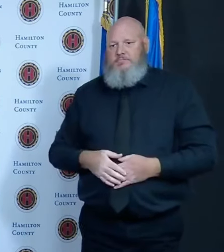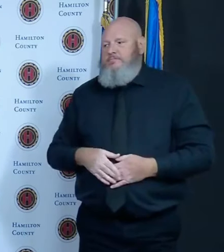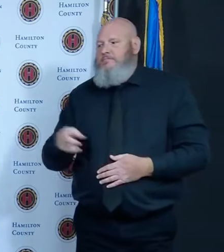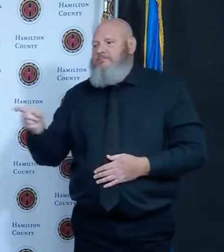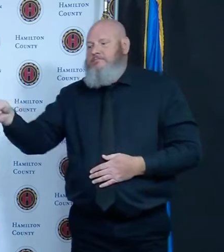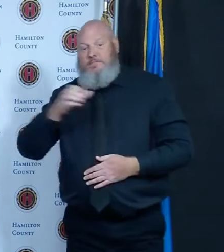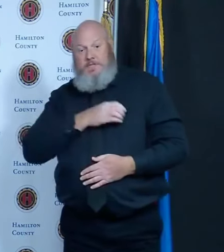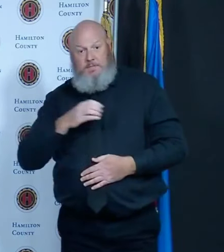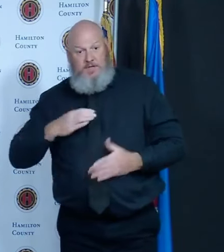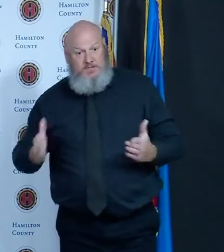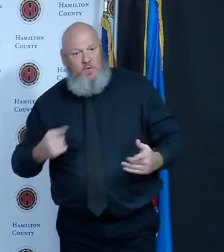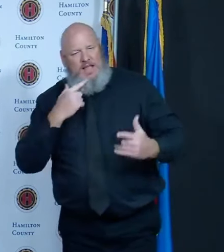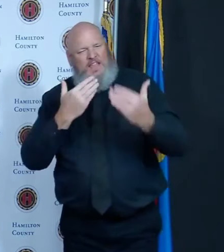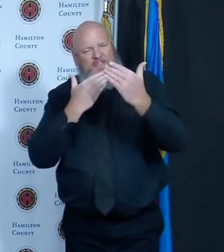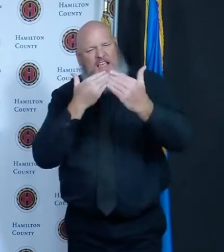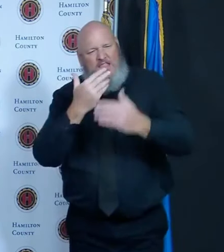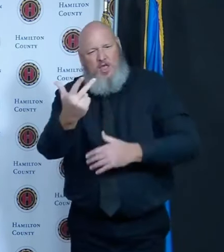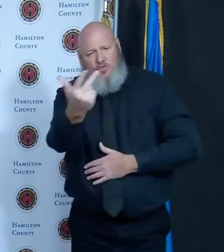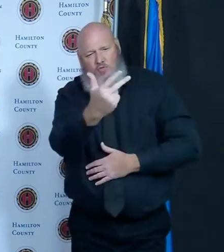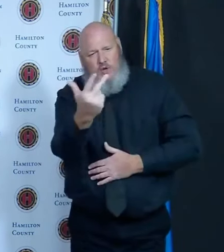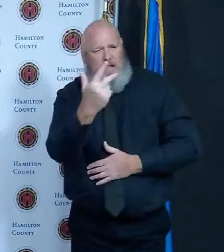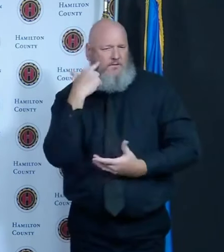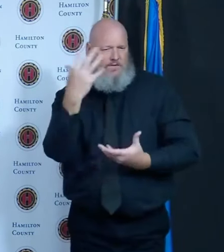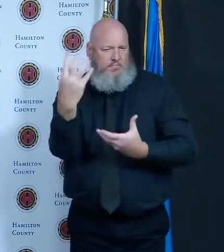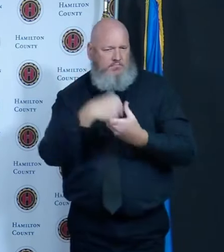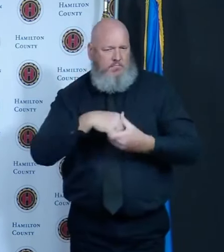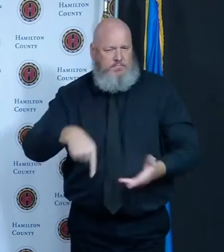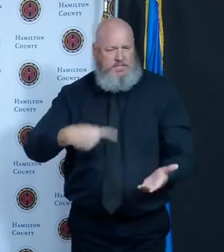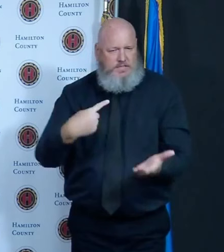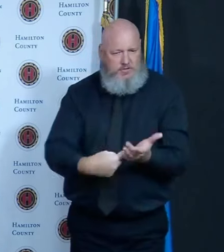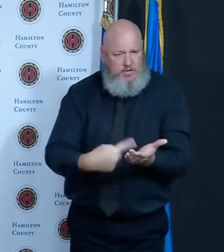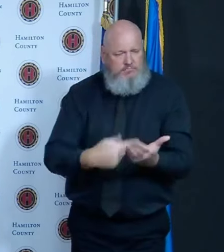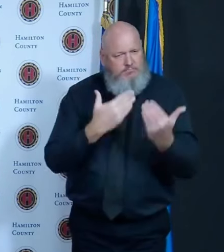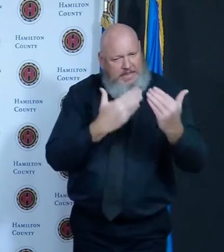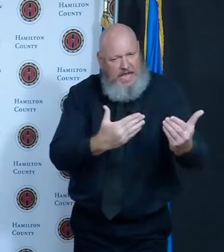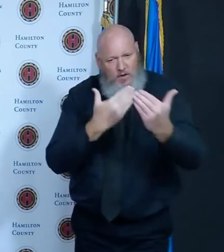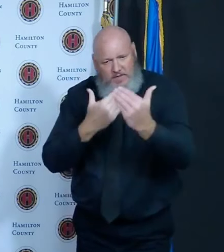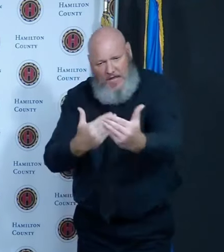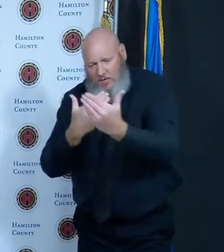really appreciate it it's been very very helpful information particularly from